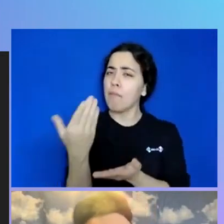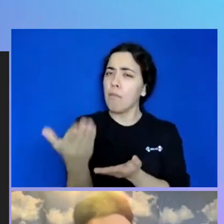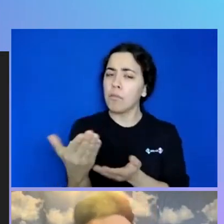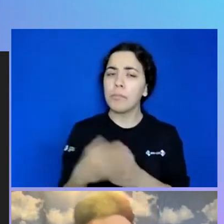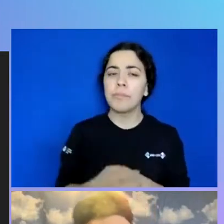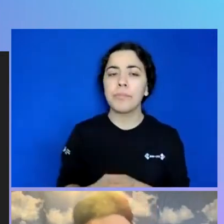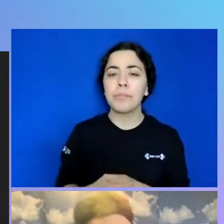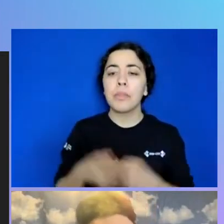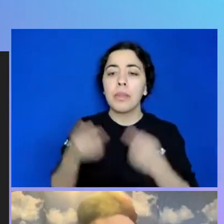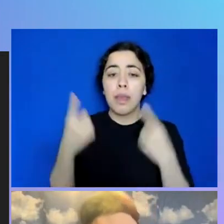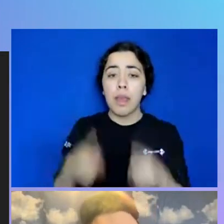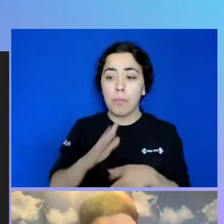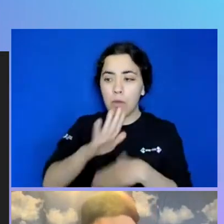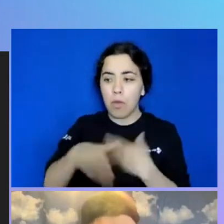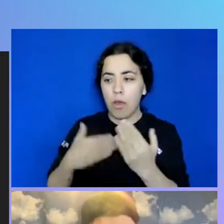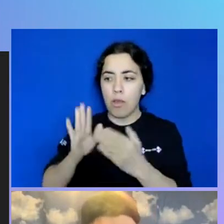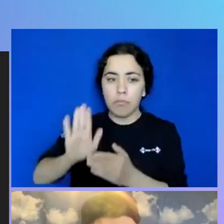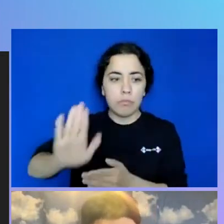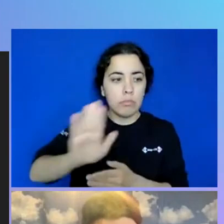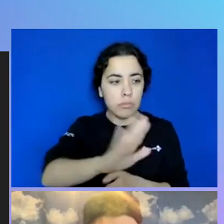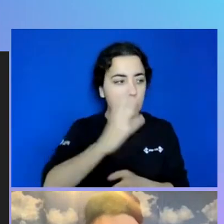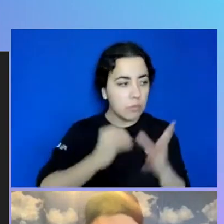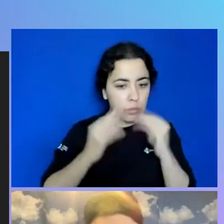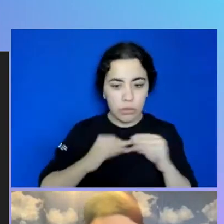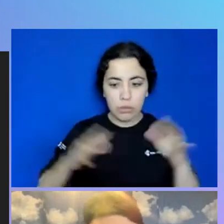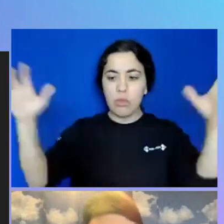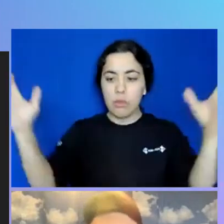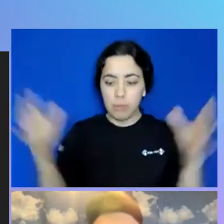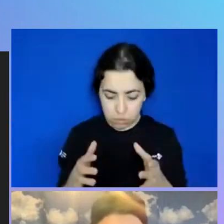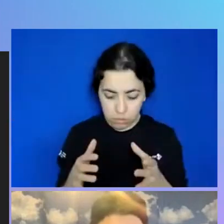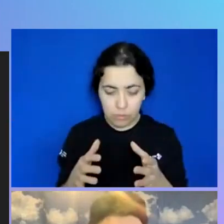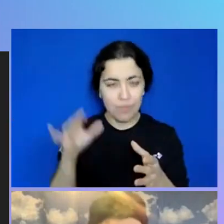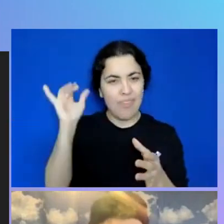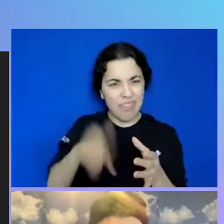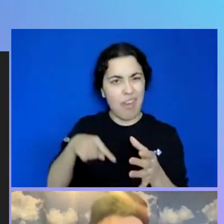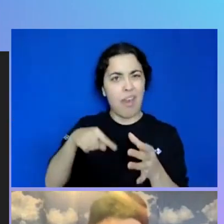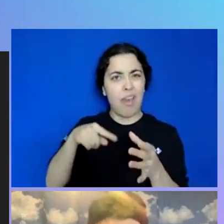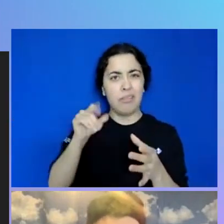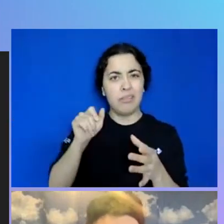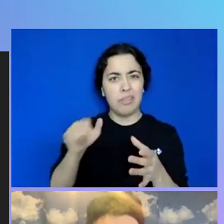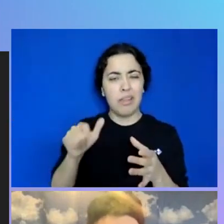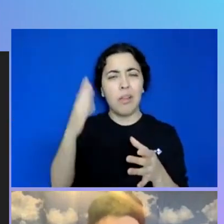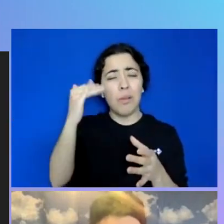all of these stories together, it does become data because I